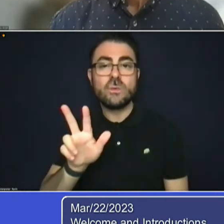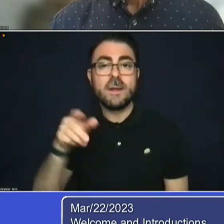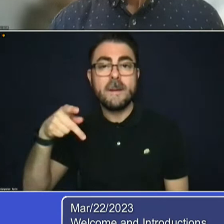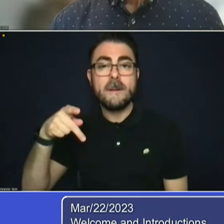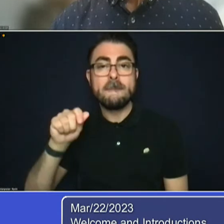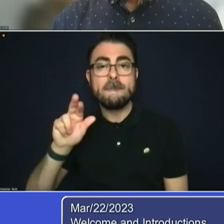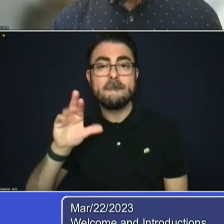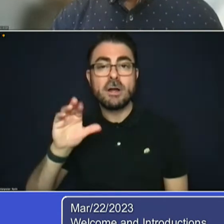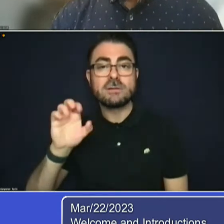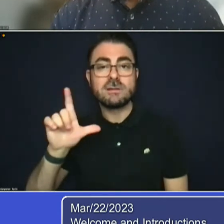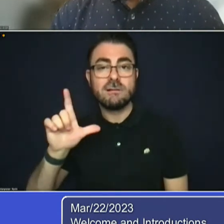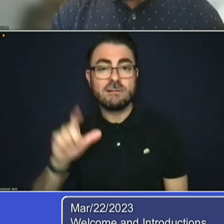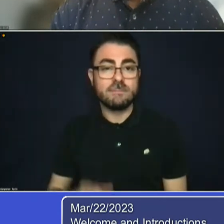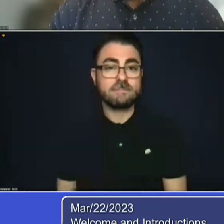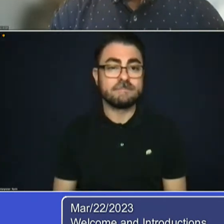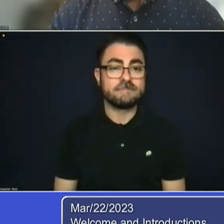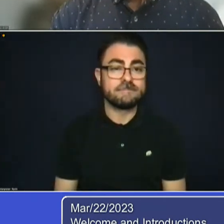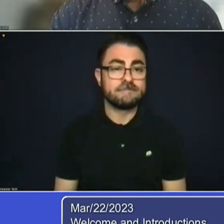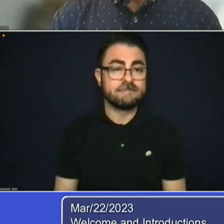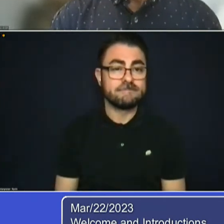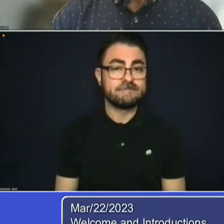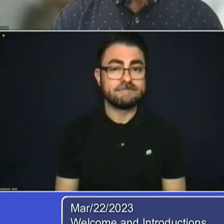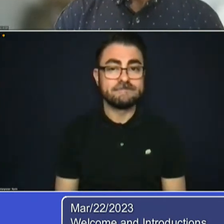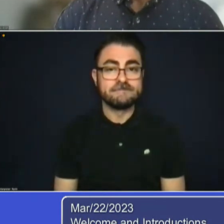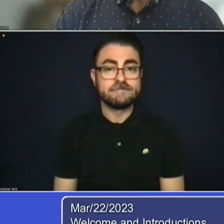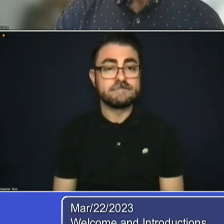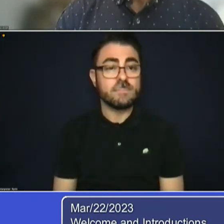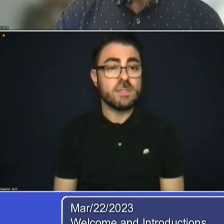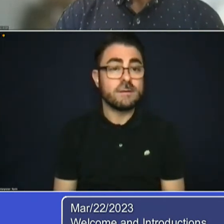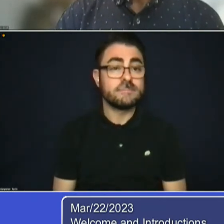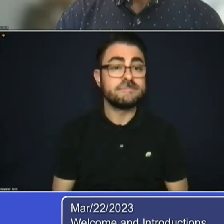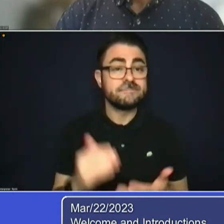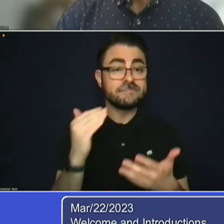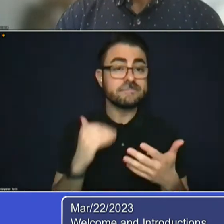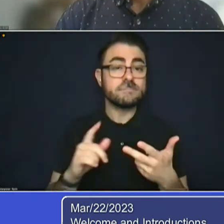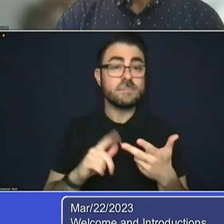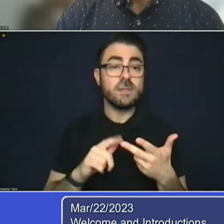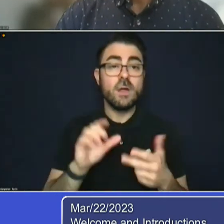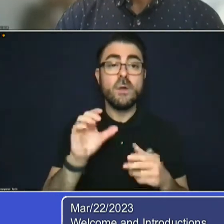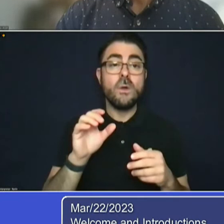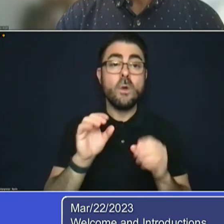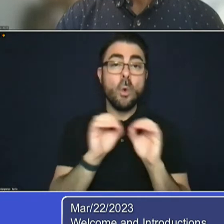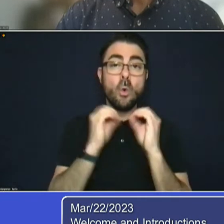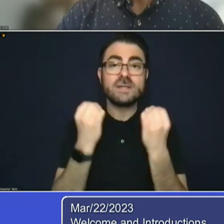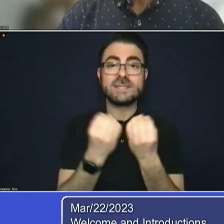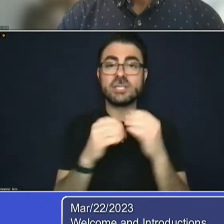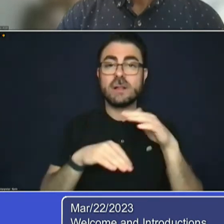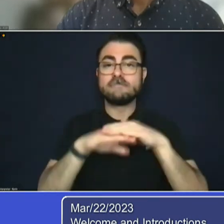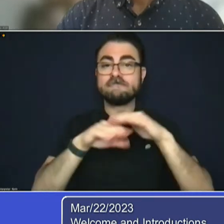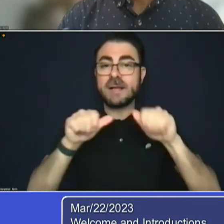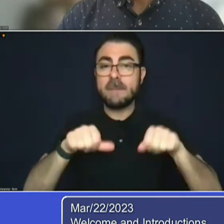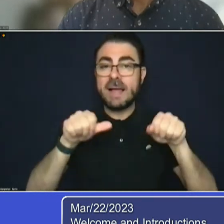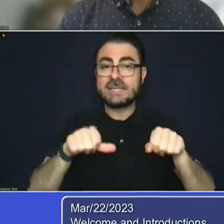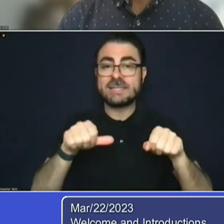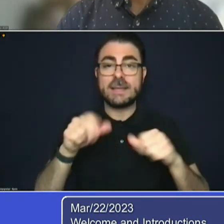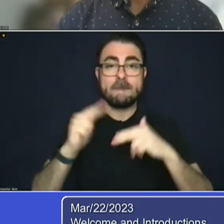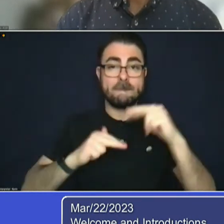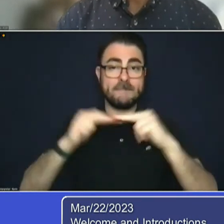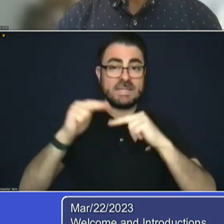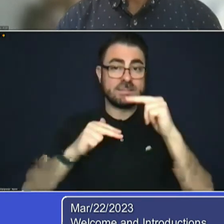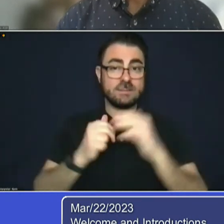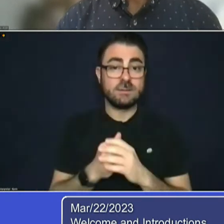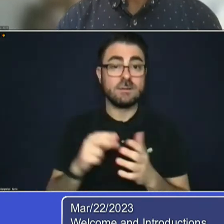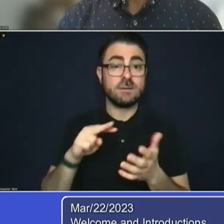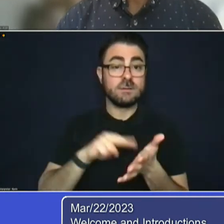URBAN FARMING.